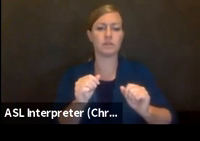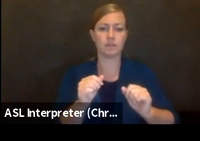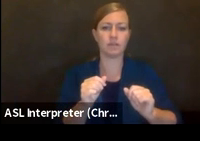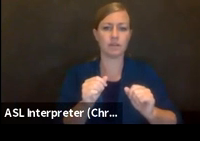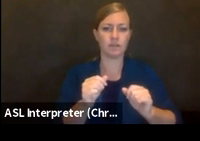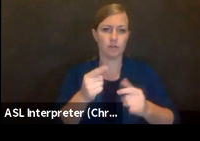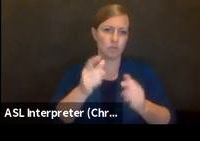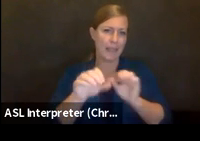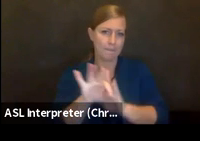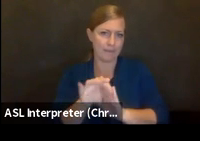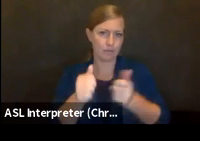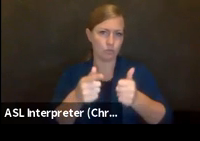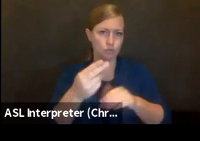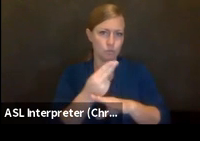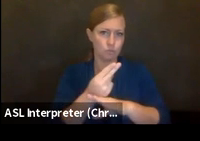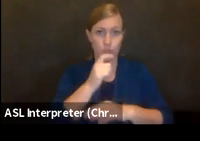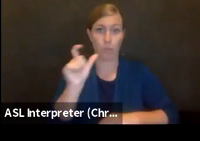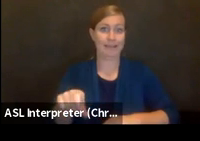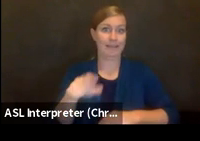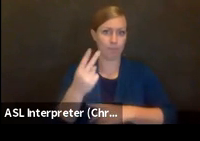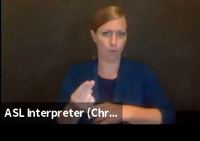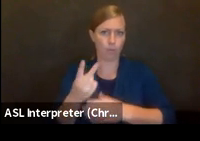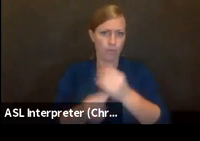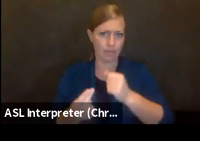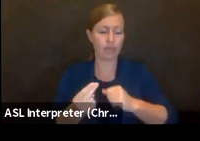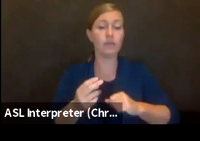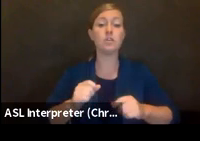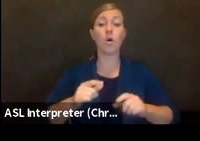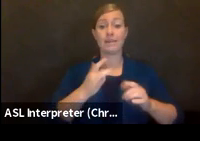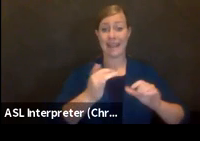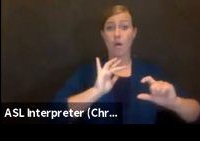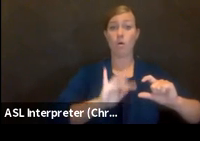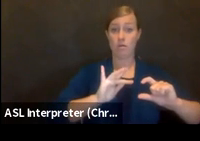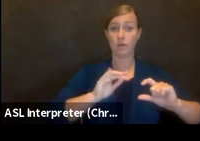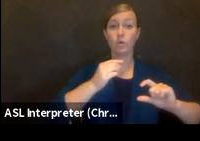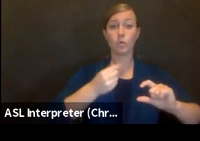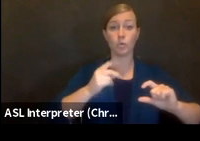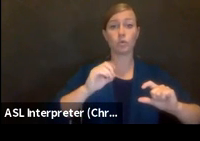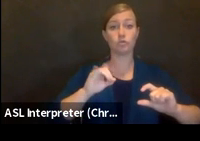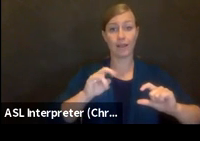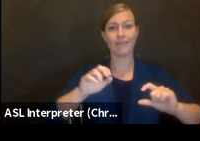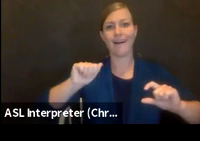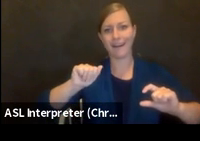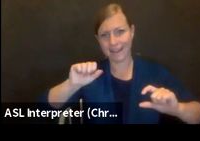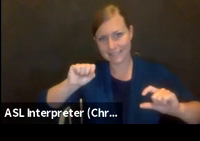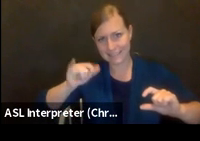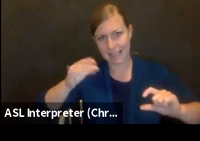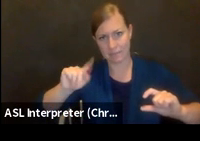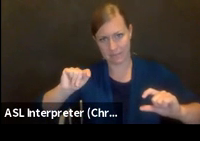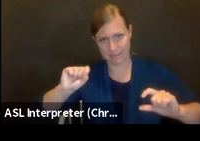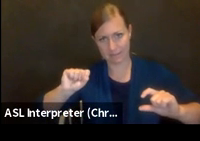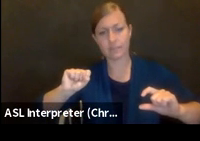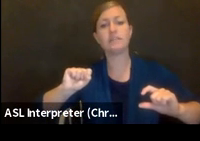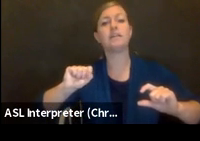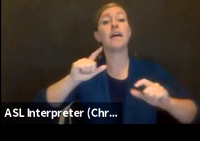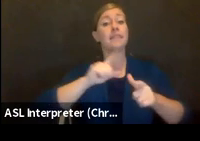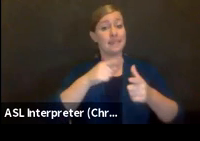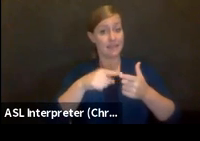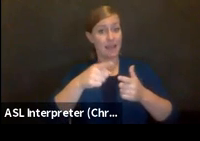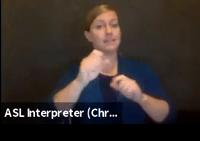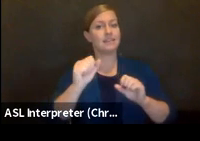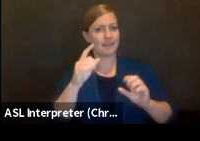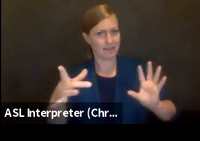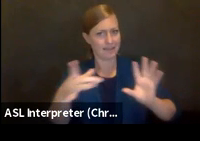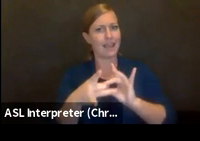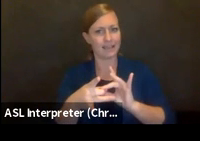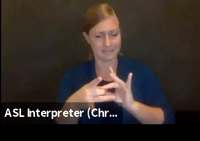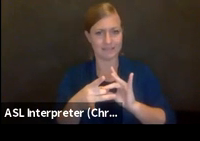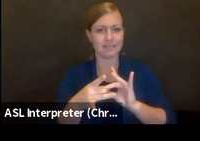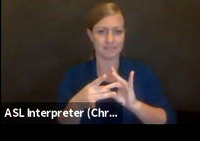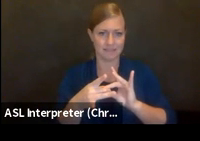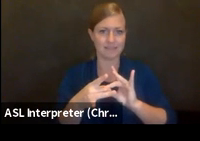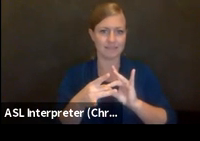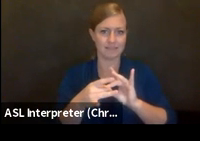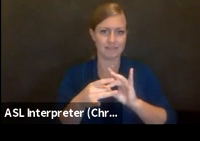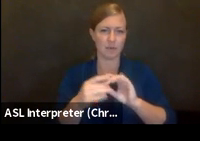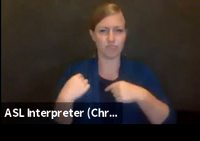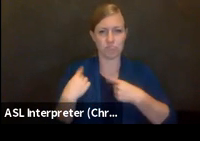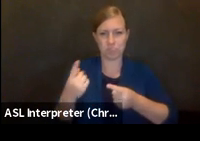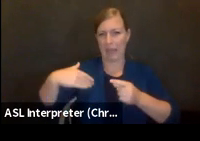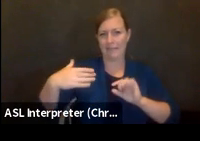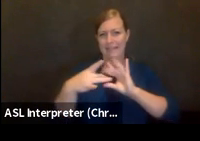ESD 189 - Amy Colburn: Link one or the other. You don't need both. But now, if I go into Google Drive assignments and I pick. So this is where I'll need to connect so I hadn't linked this part of Google Drive yet.